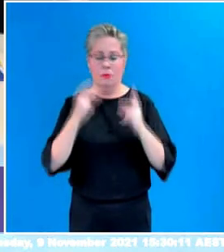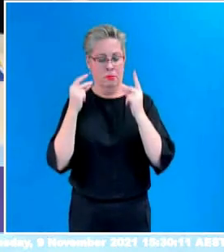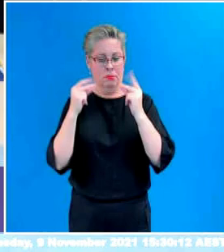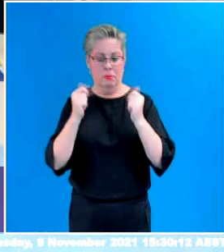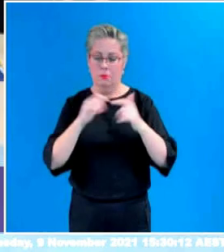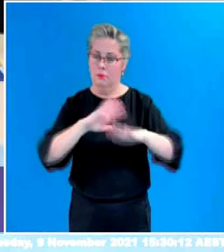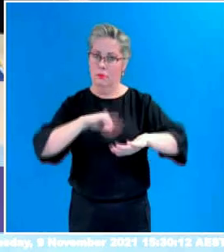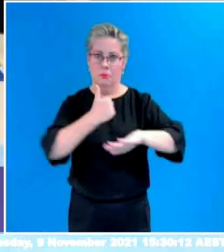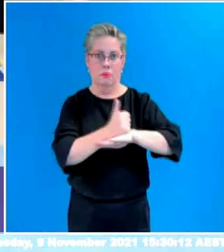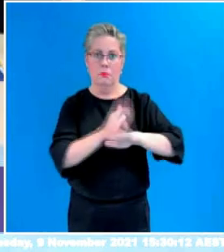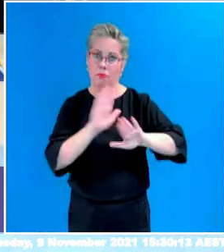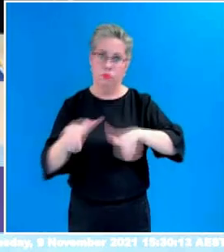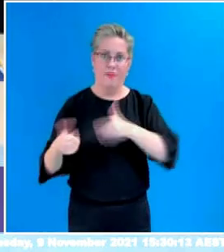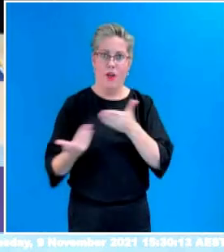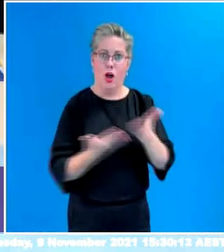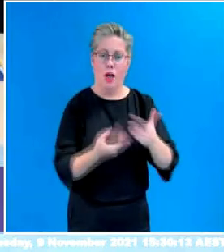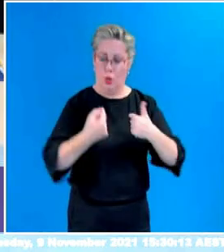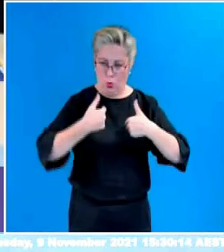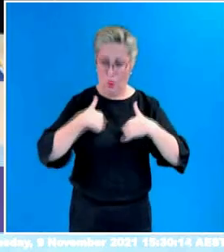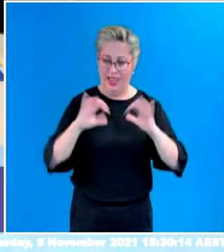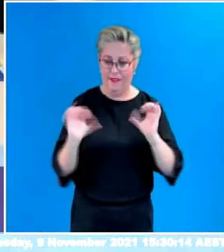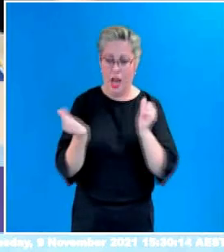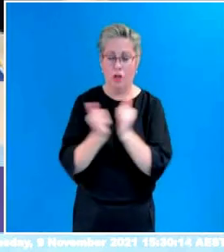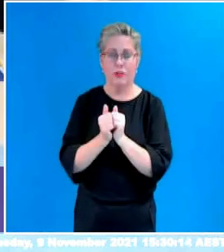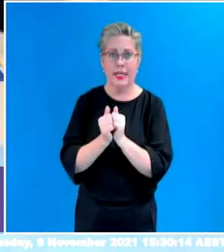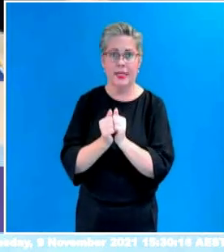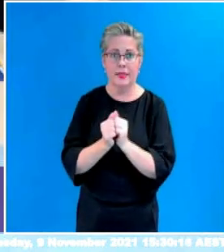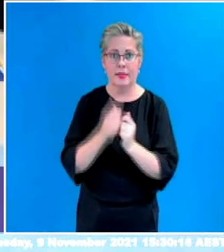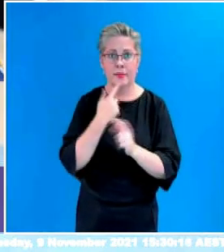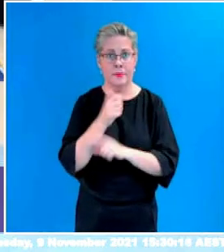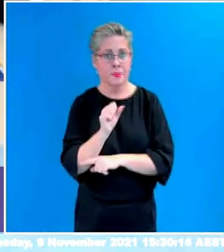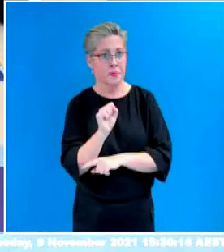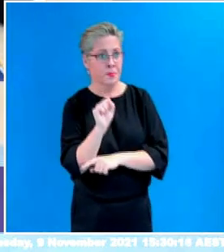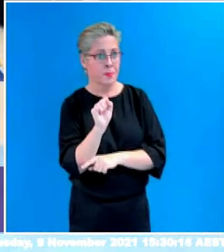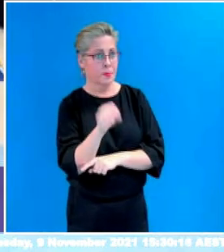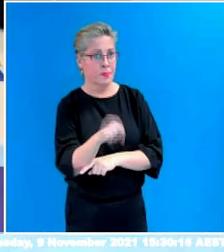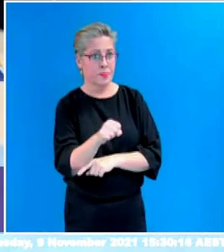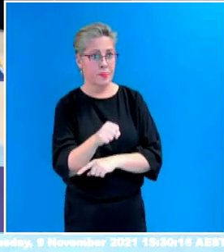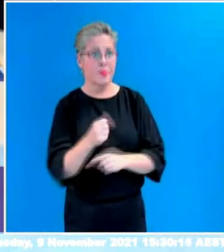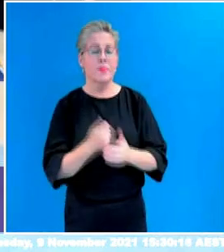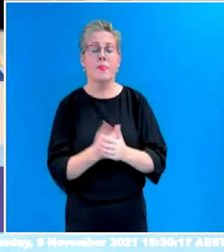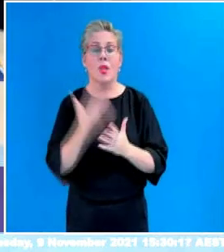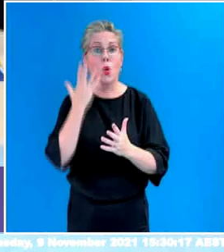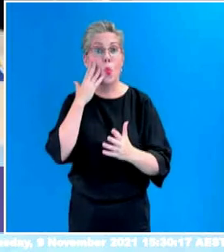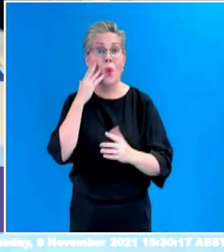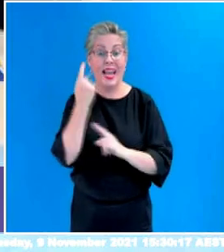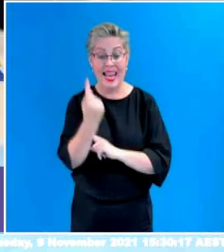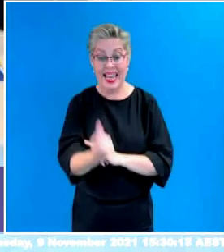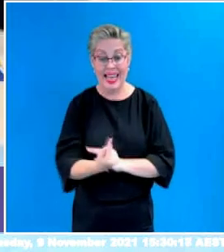Yes, that's correct, in terms of where an individual makes a